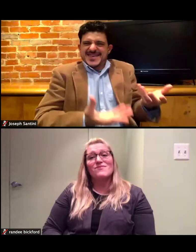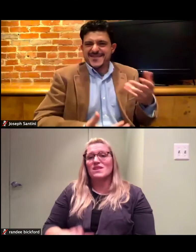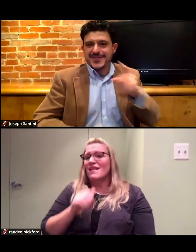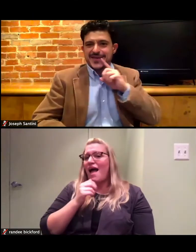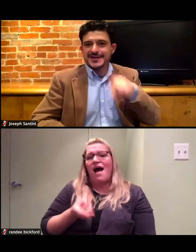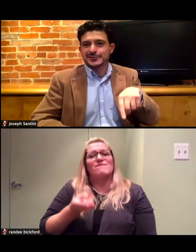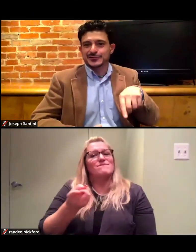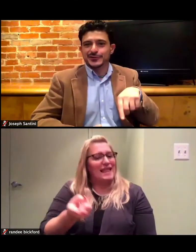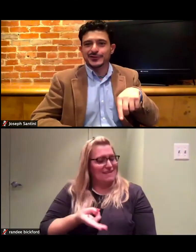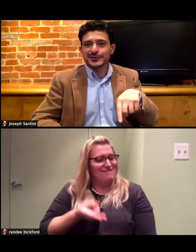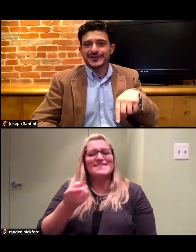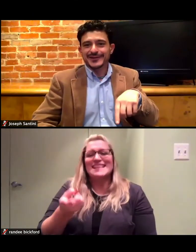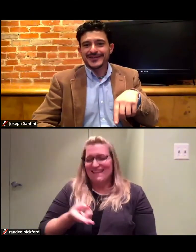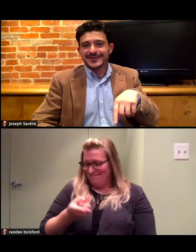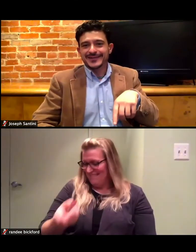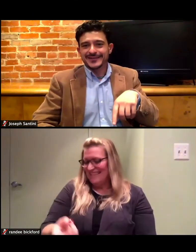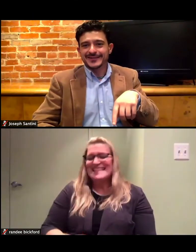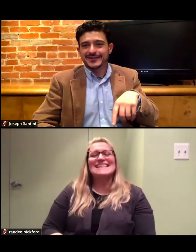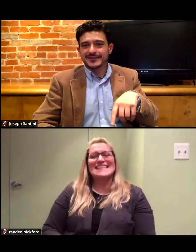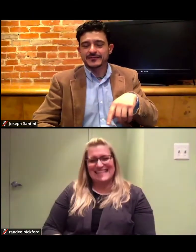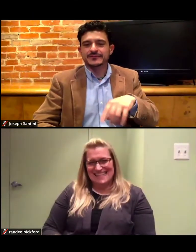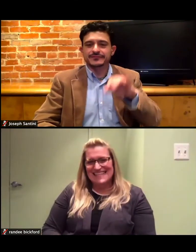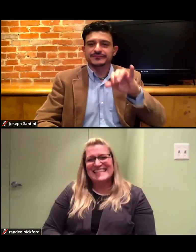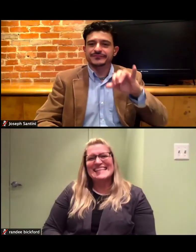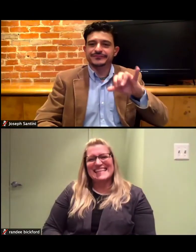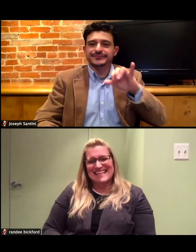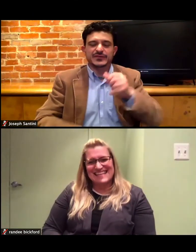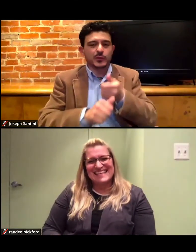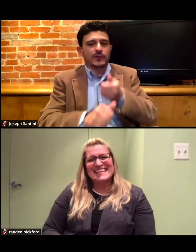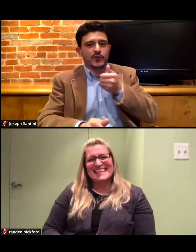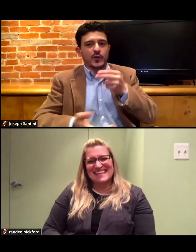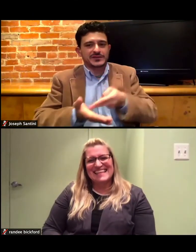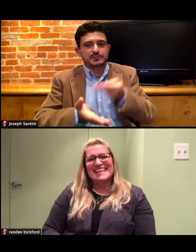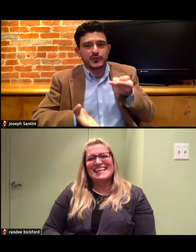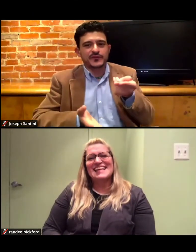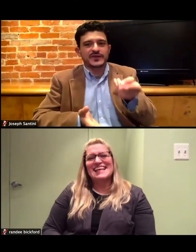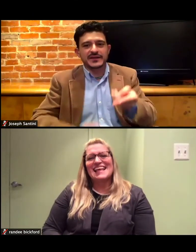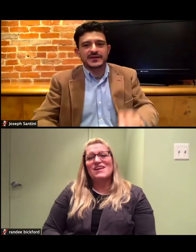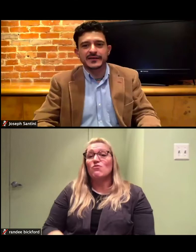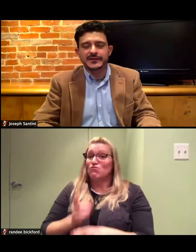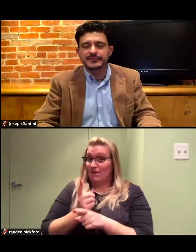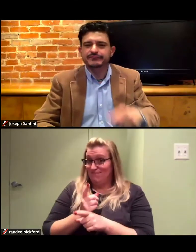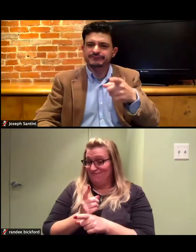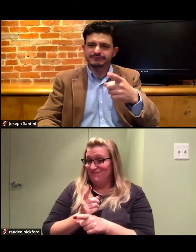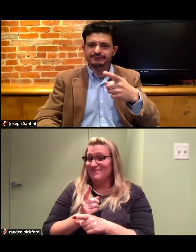some of the processing over to them to find an answer. Yes, that's it exactly.